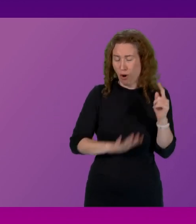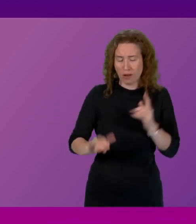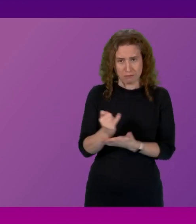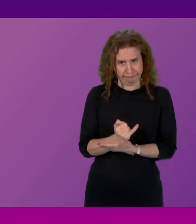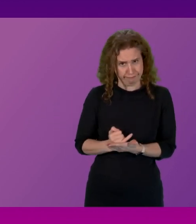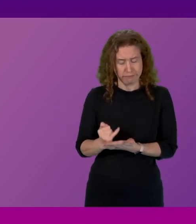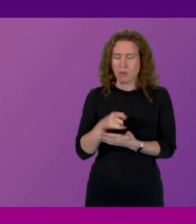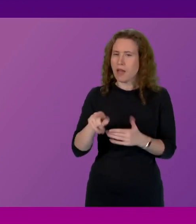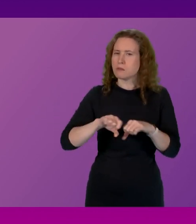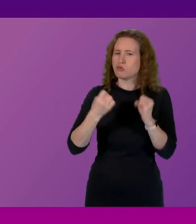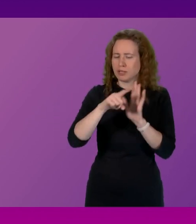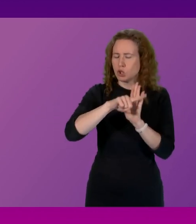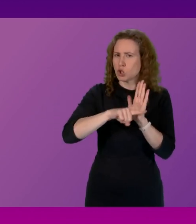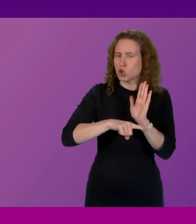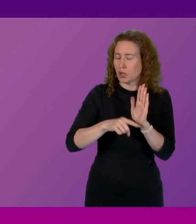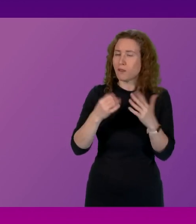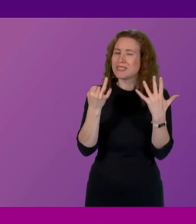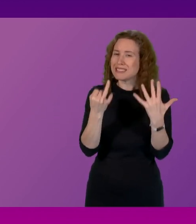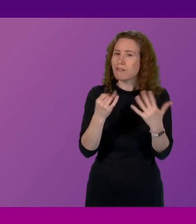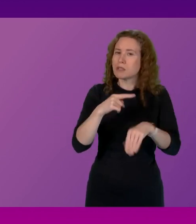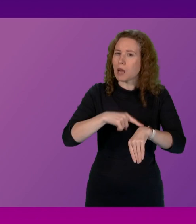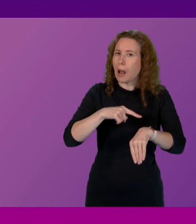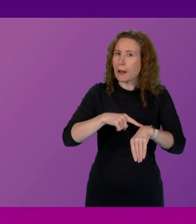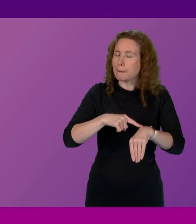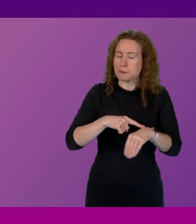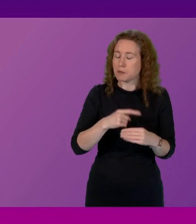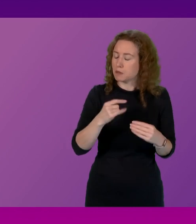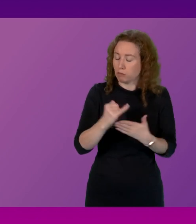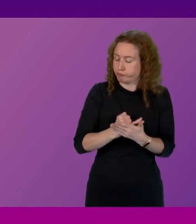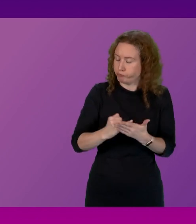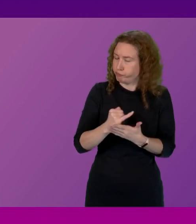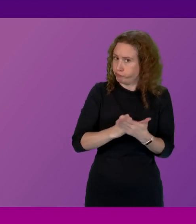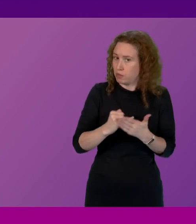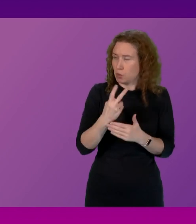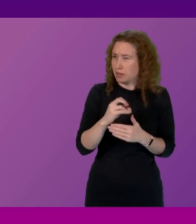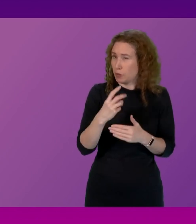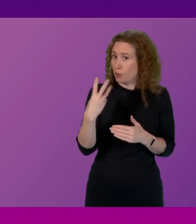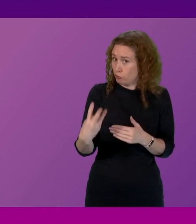It has breached the regulations on seven occasions so far in 2023 and, on three occasions, it